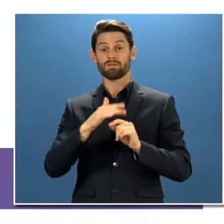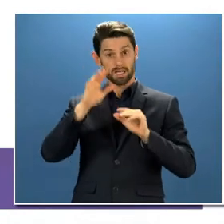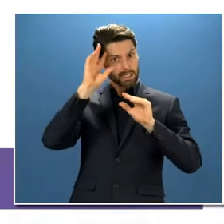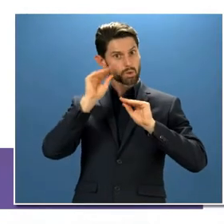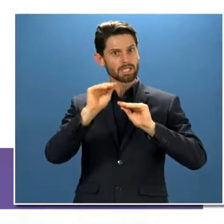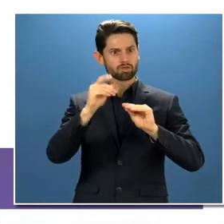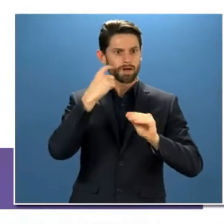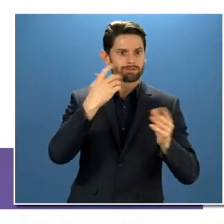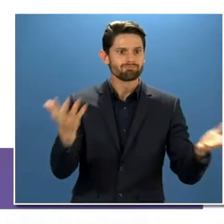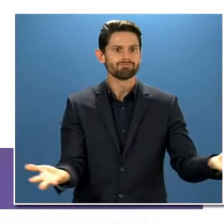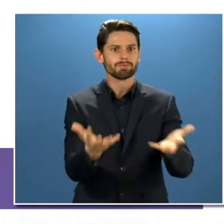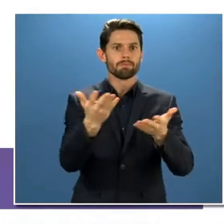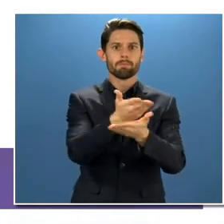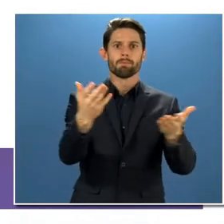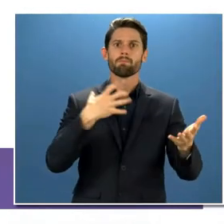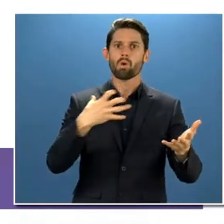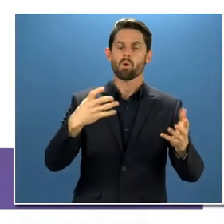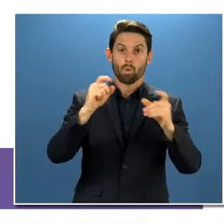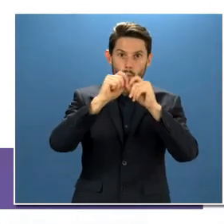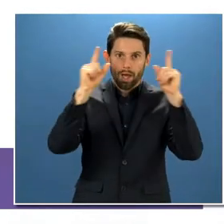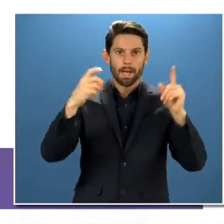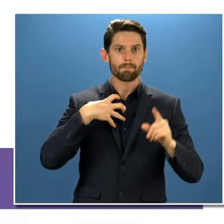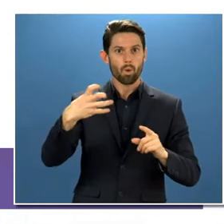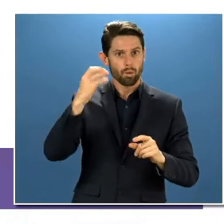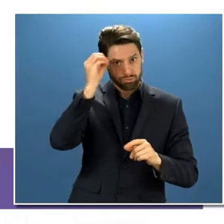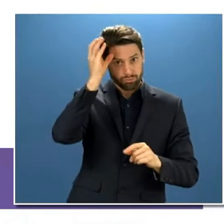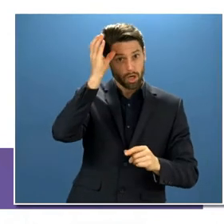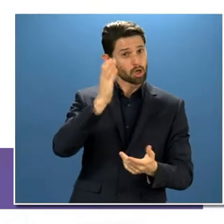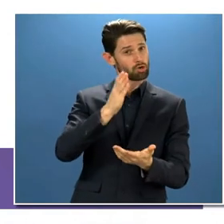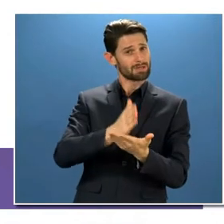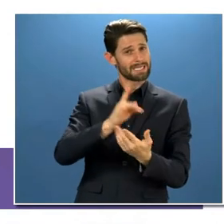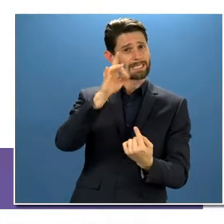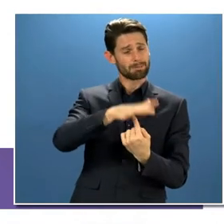exists is what we need is people with disability are not viewed as objects of charity.